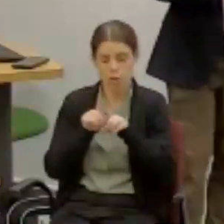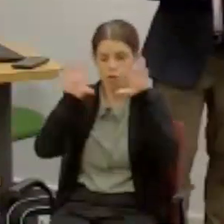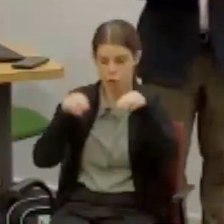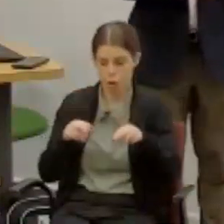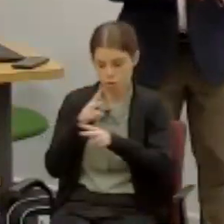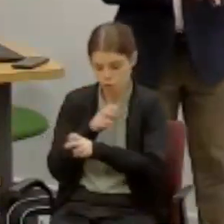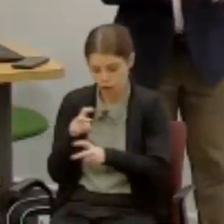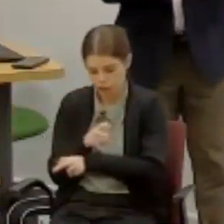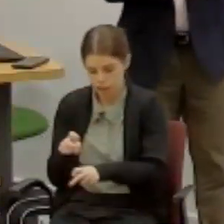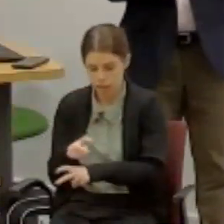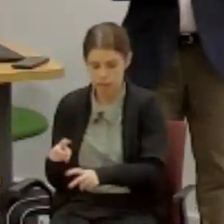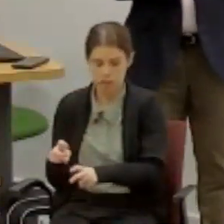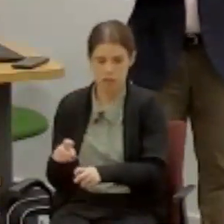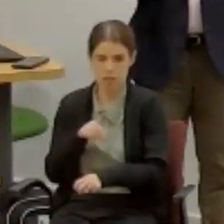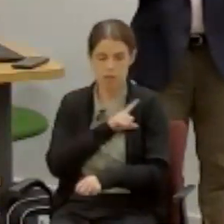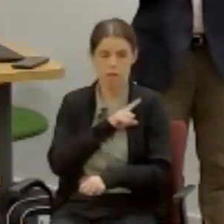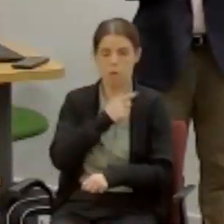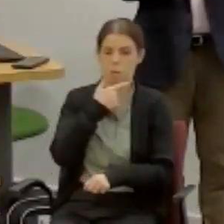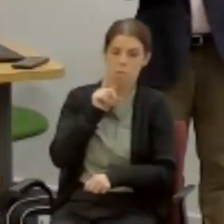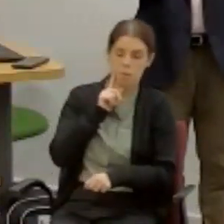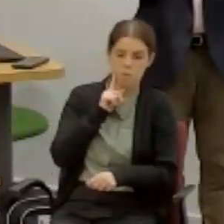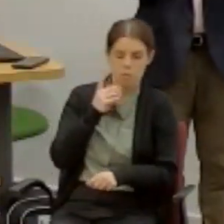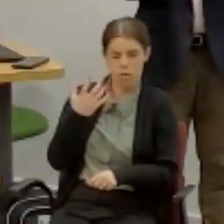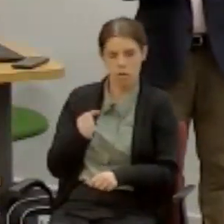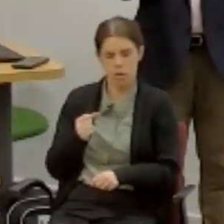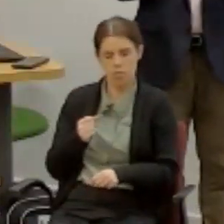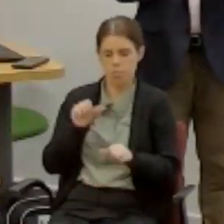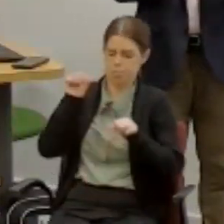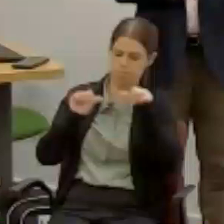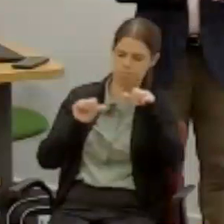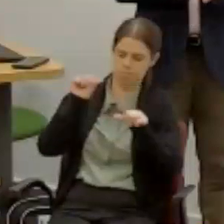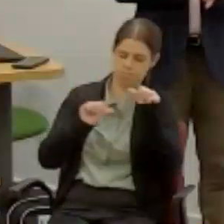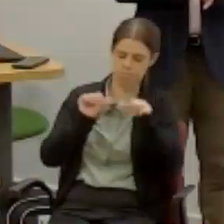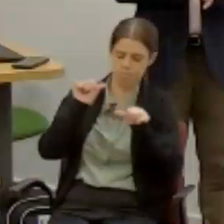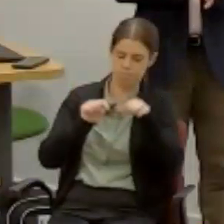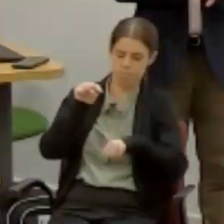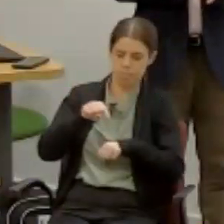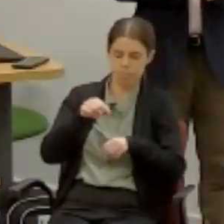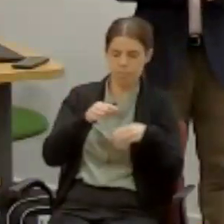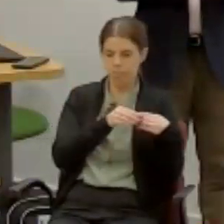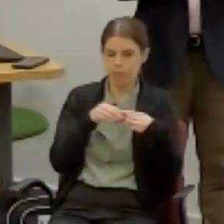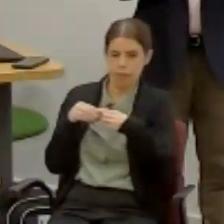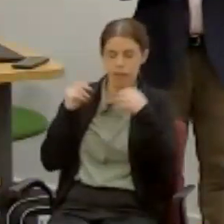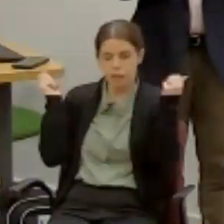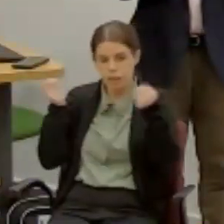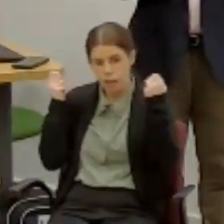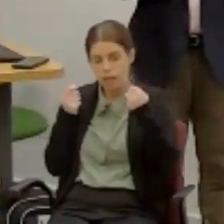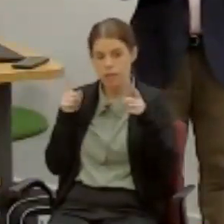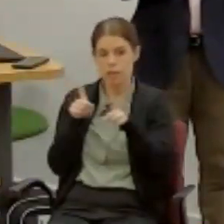that's going on because people would be getting to value the success of these guidelines and guidance.